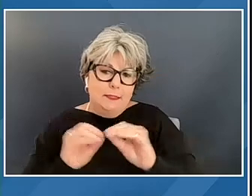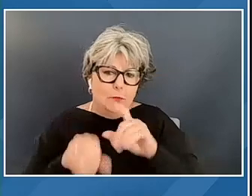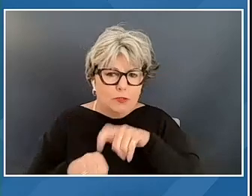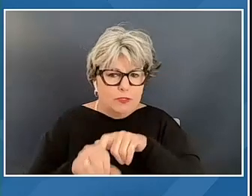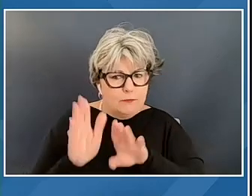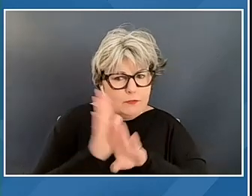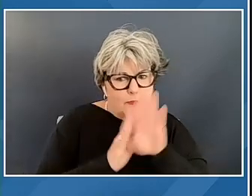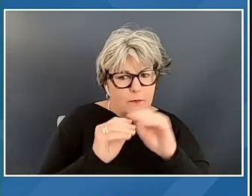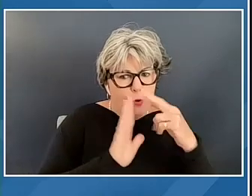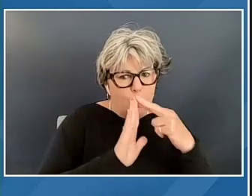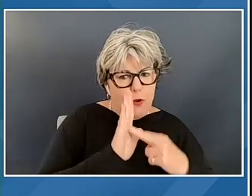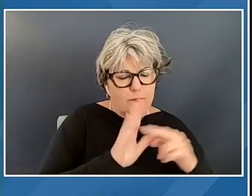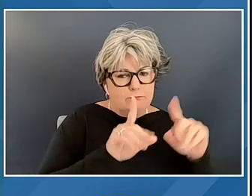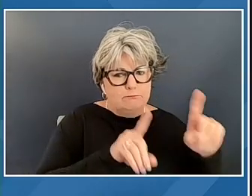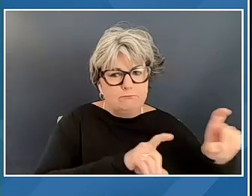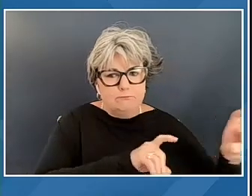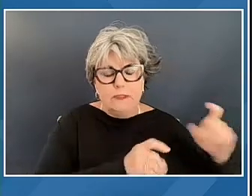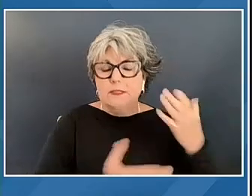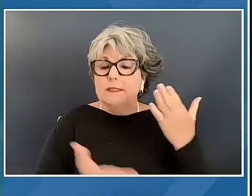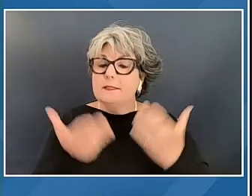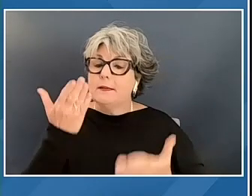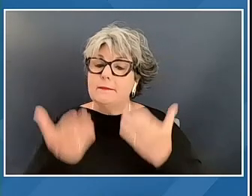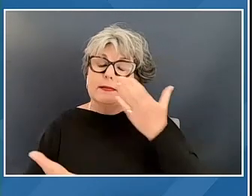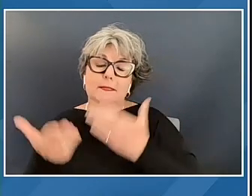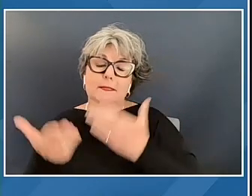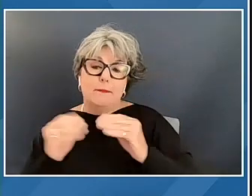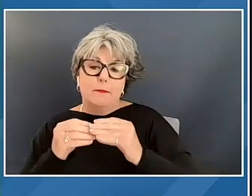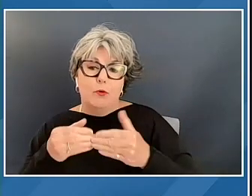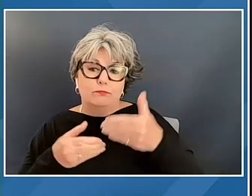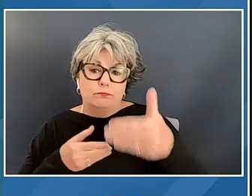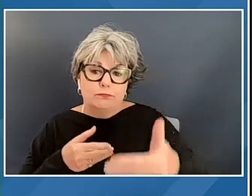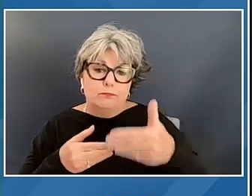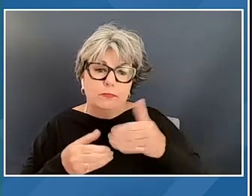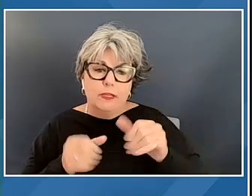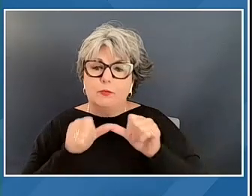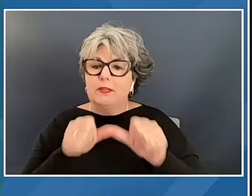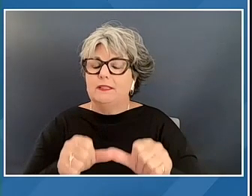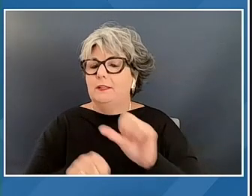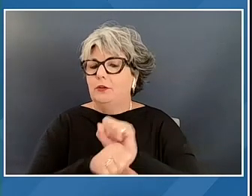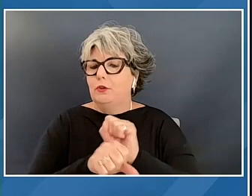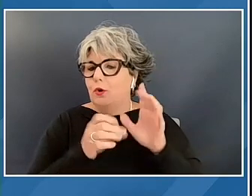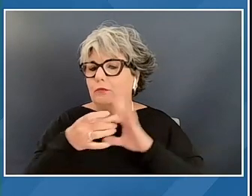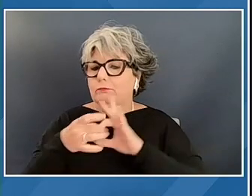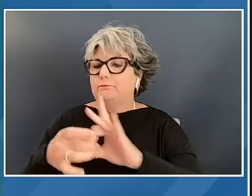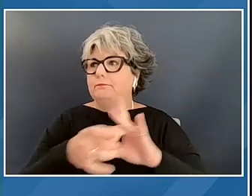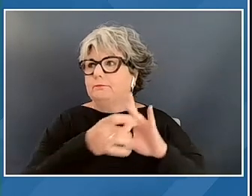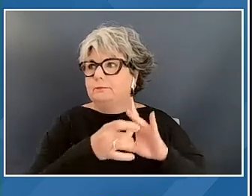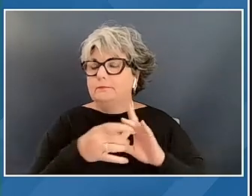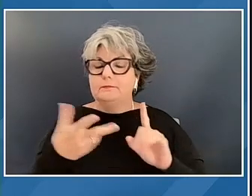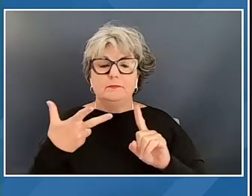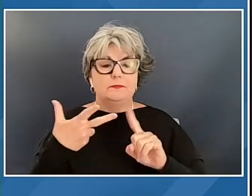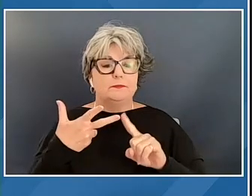so some items may be further along than others as we continue this work. Third, I know there's been a lot of really